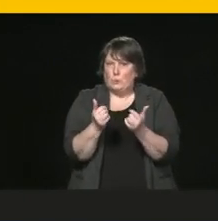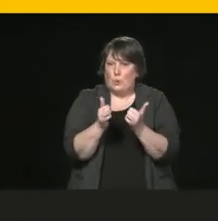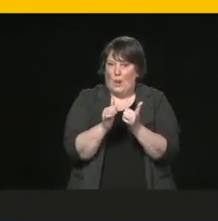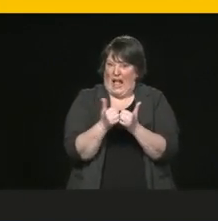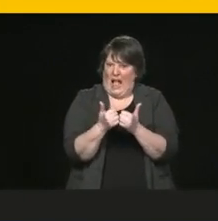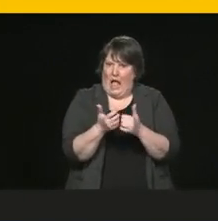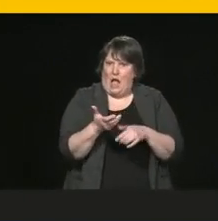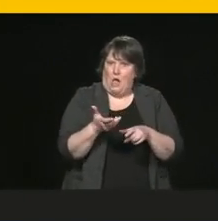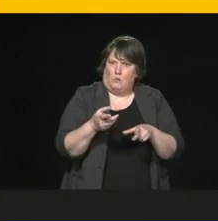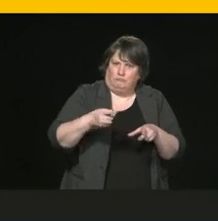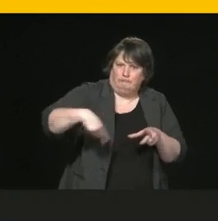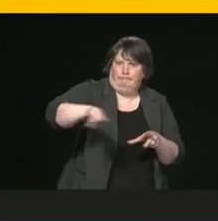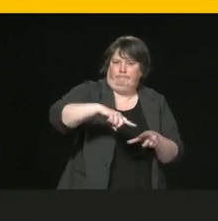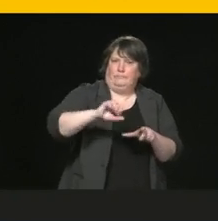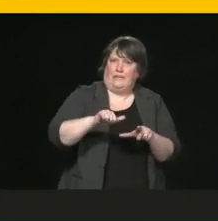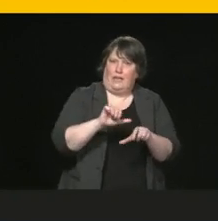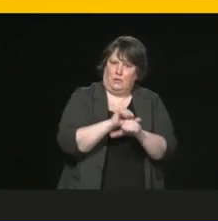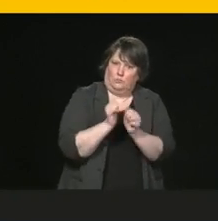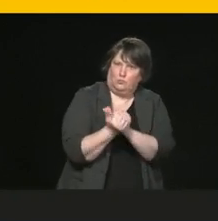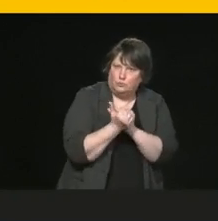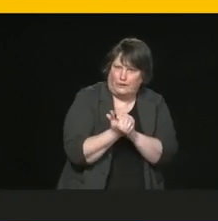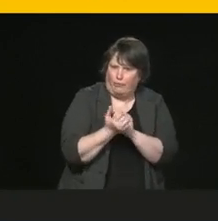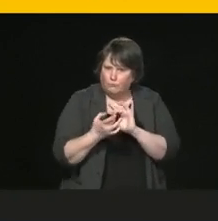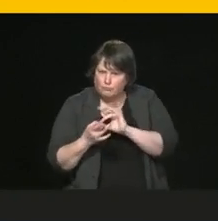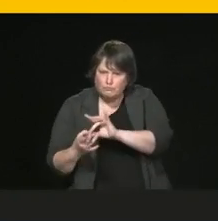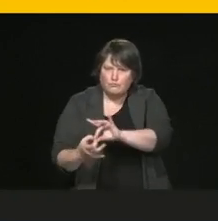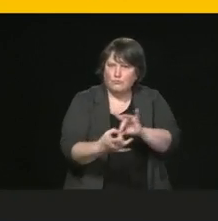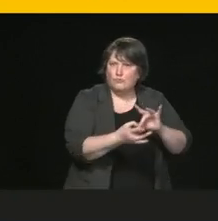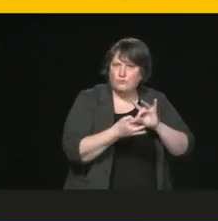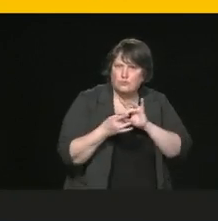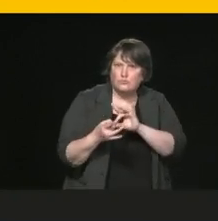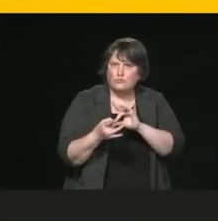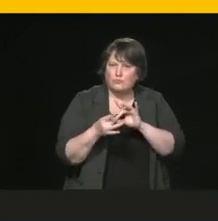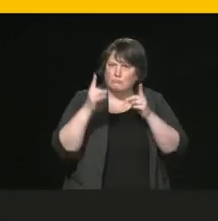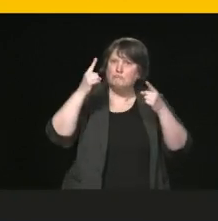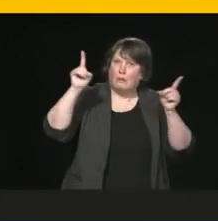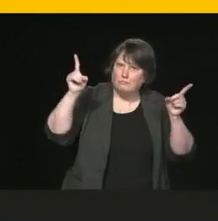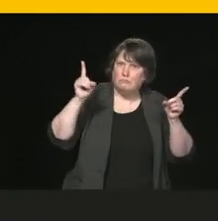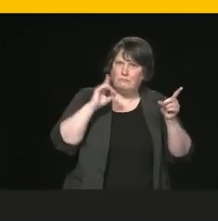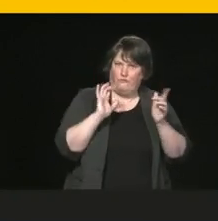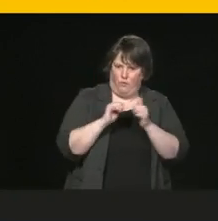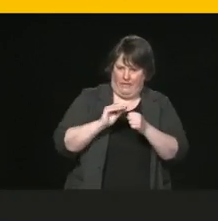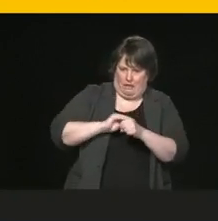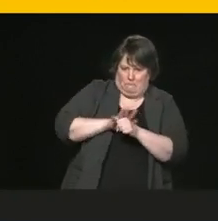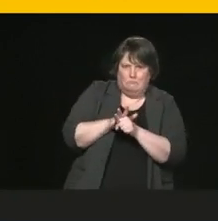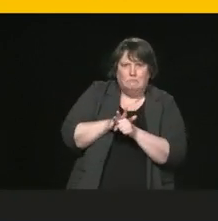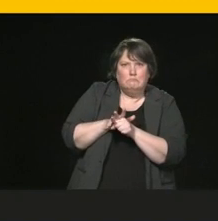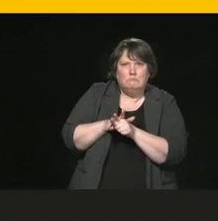G-7 LEADERS TO TALK ABOUT HOW